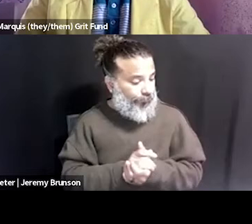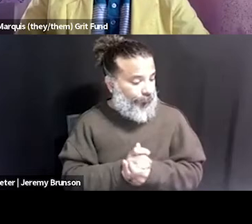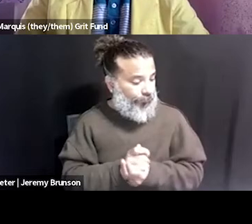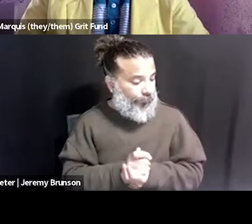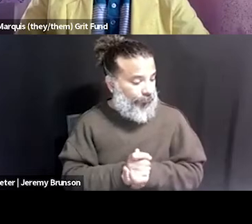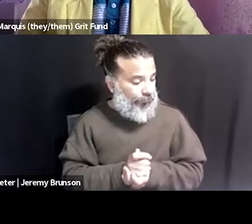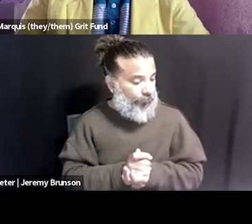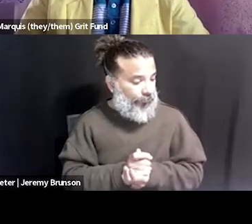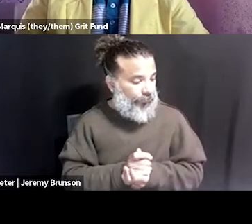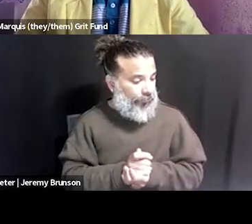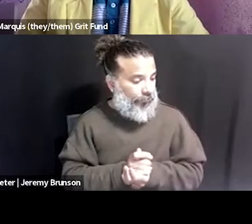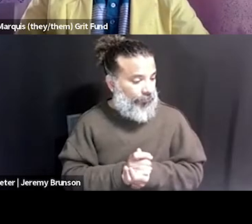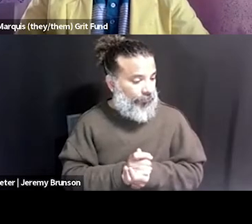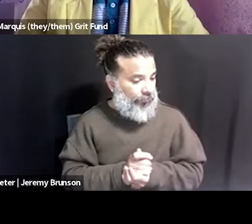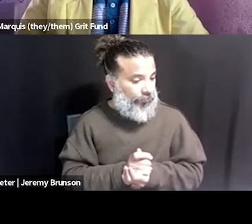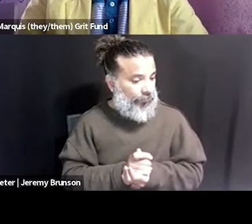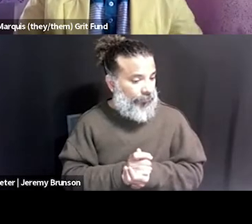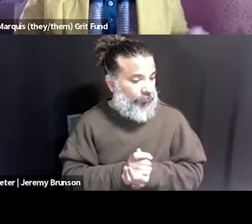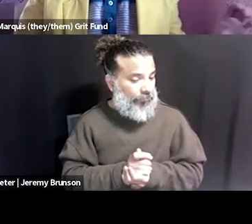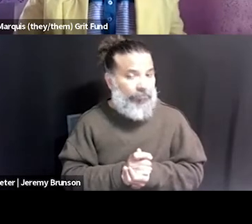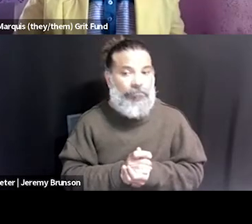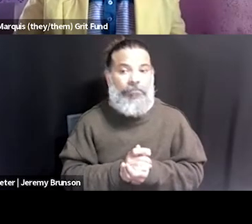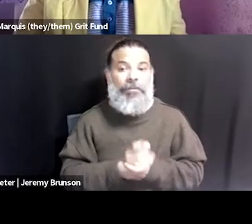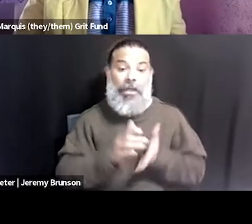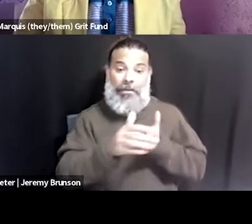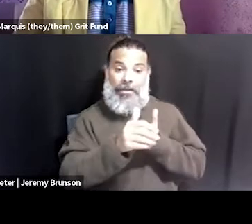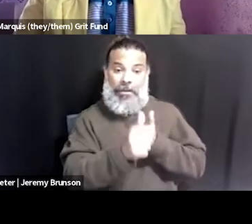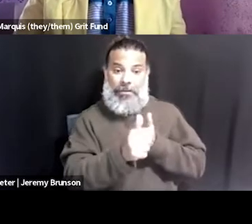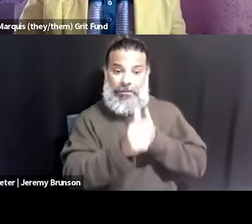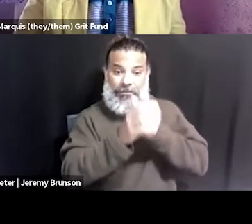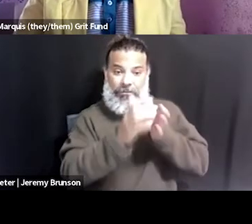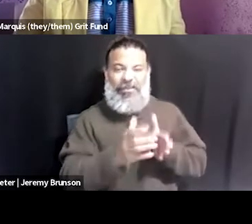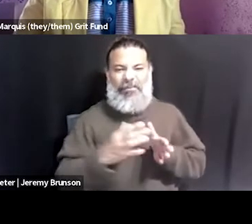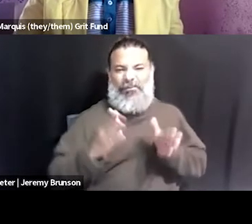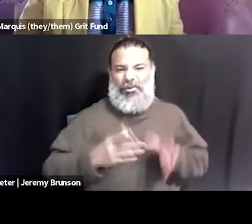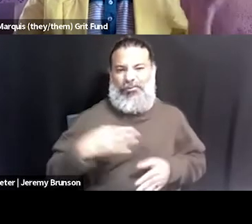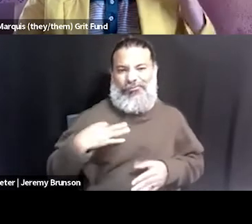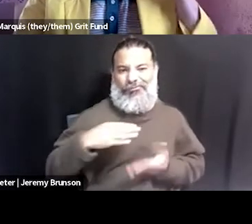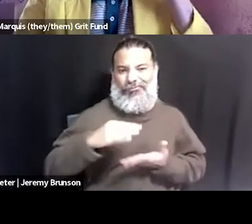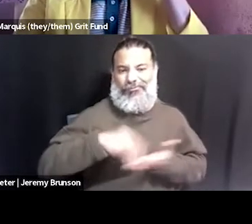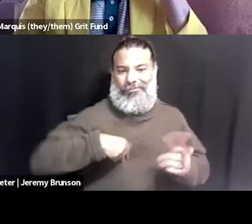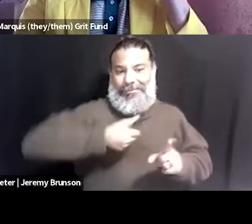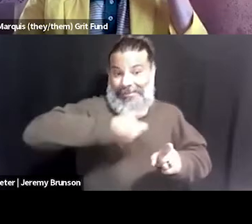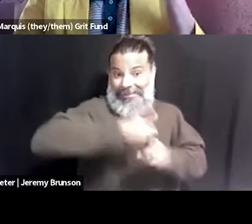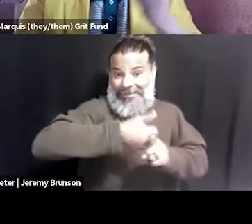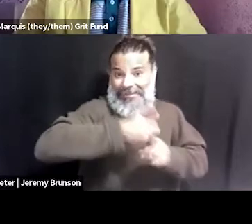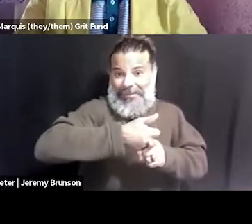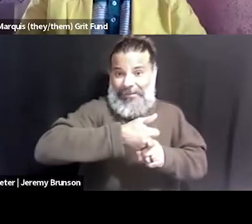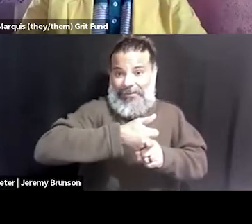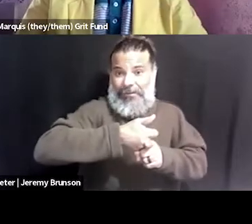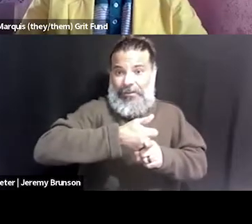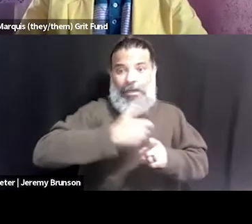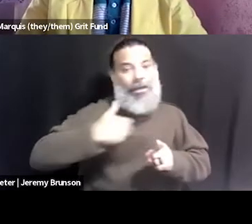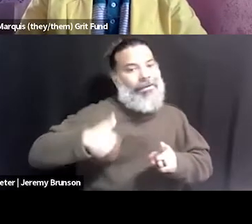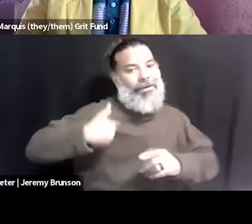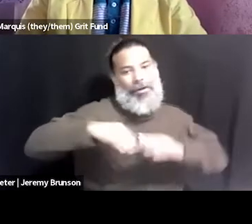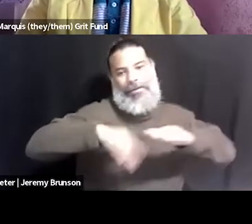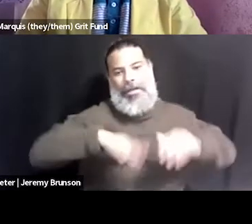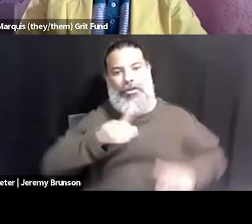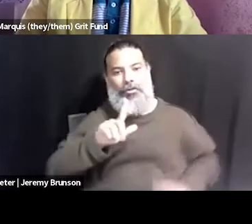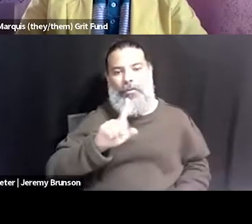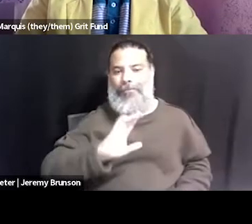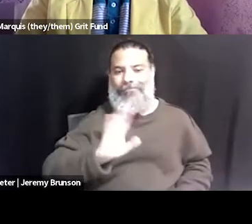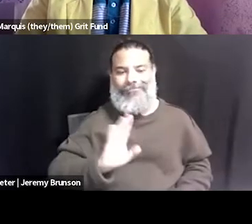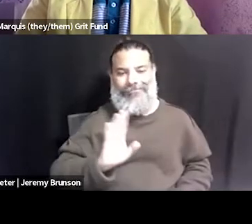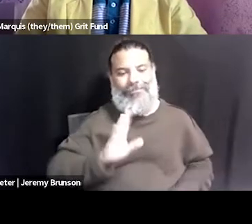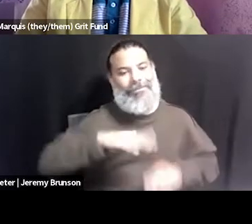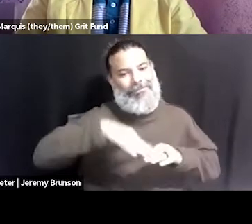for the lead applicant on the proposal should not be younger than 21 years of age.